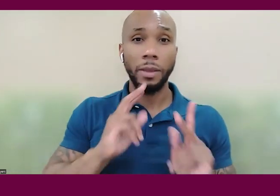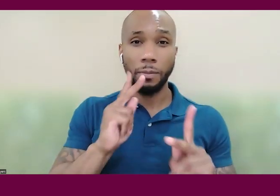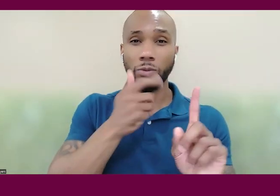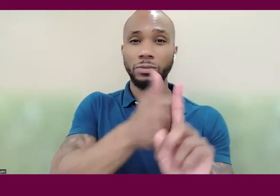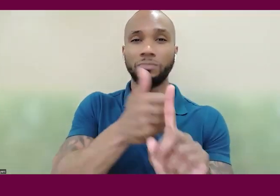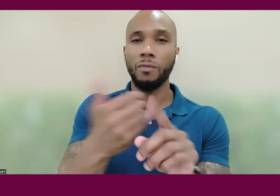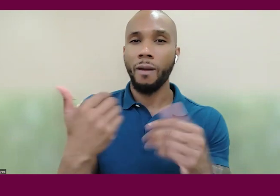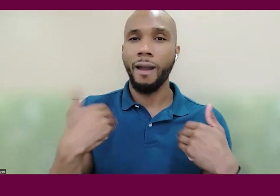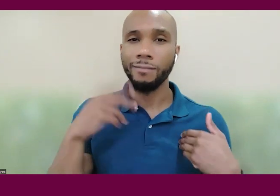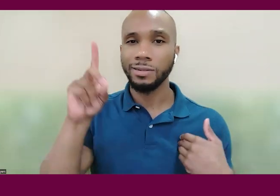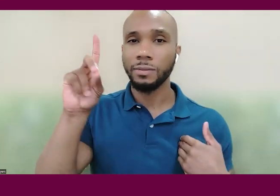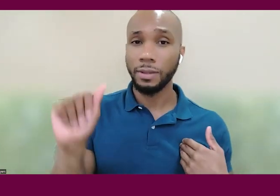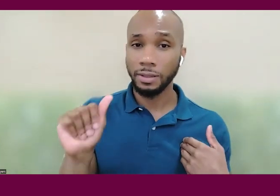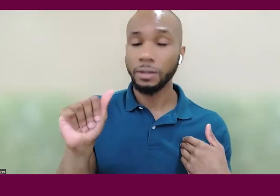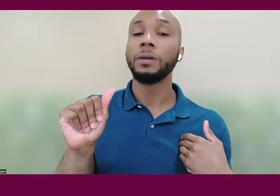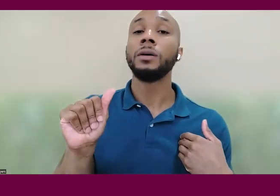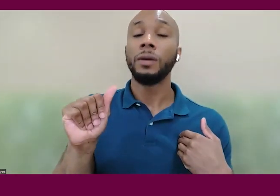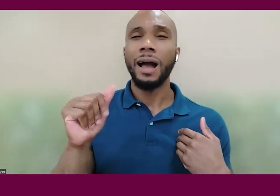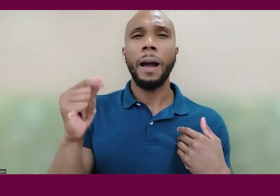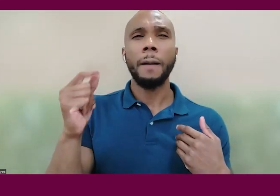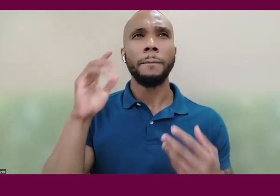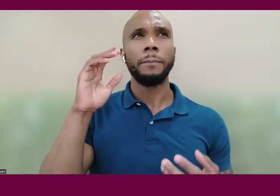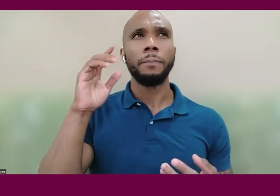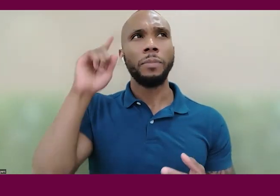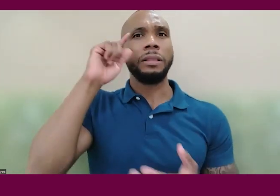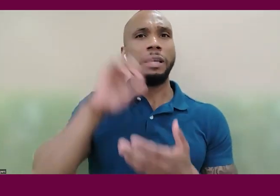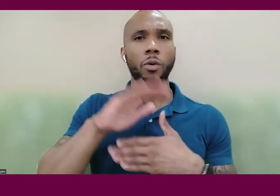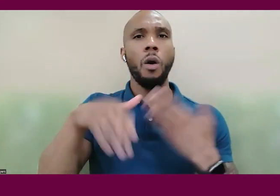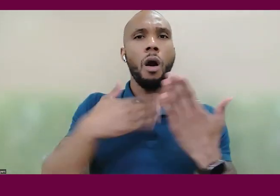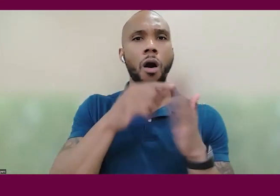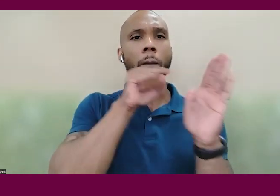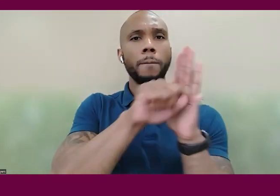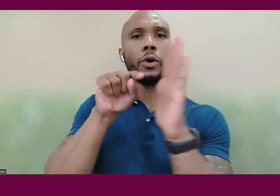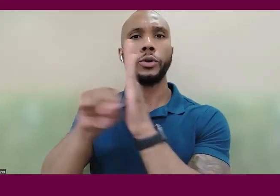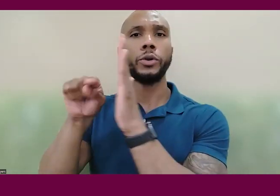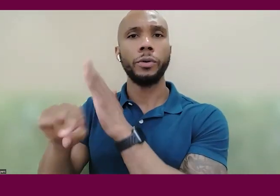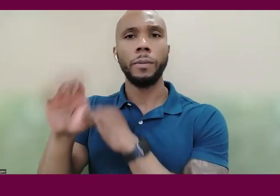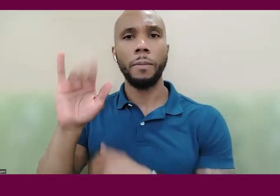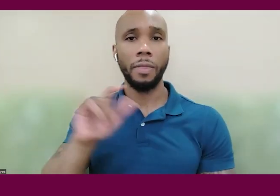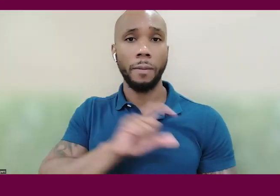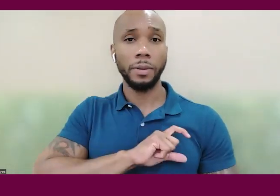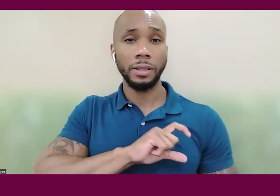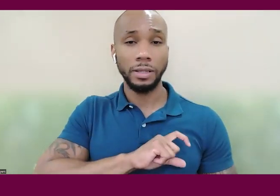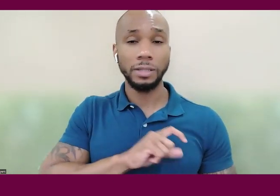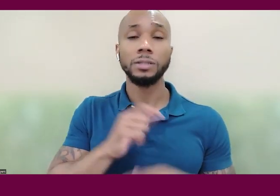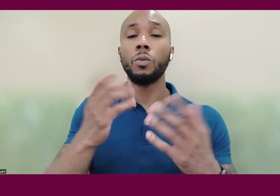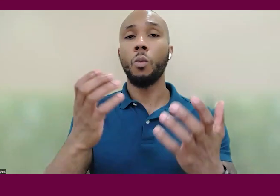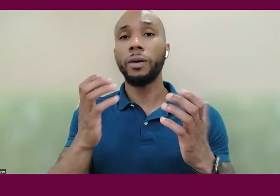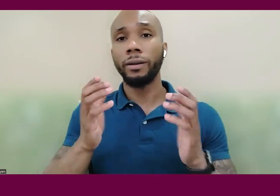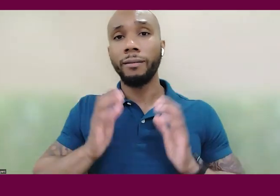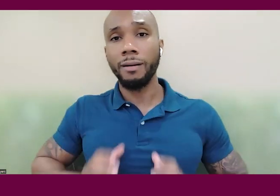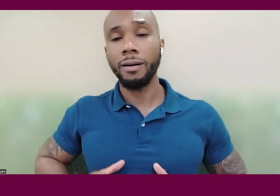disabilities who were, I believe all murdered by the police; one in custody maybe.